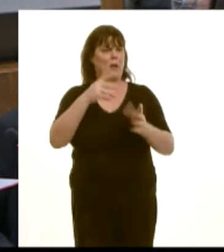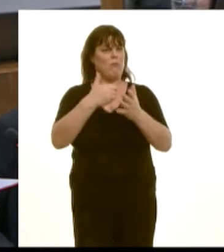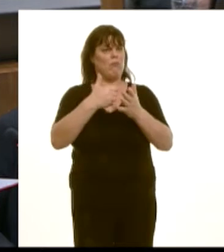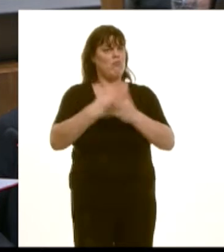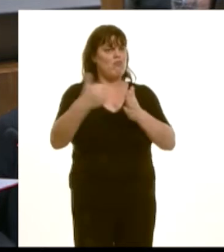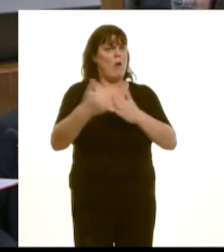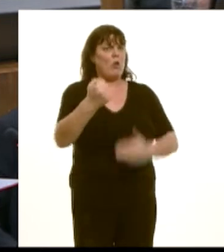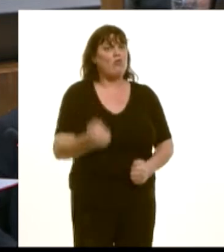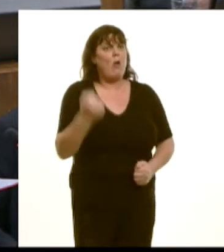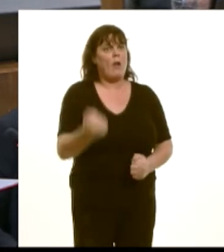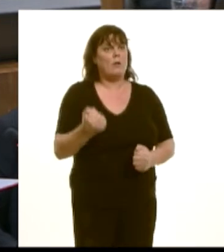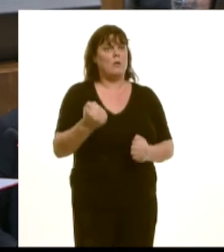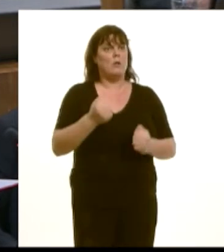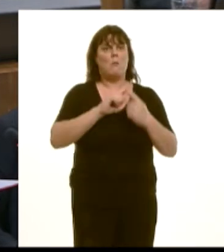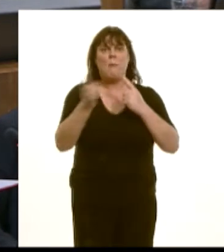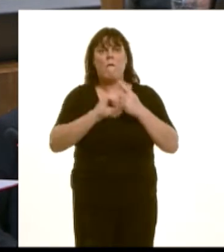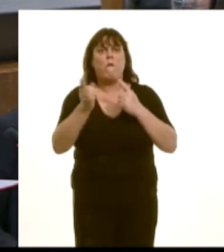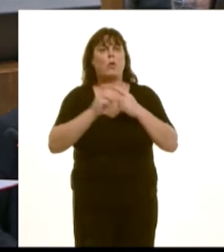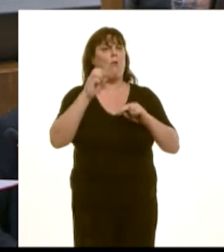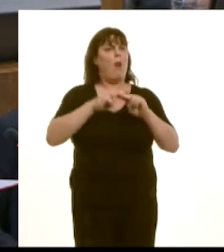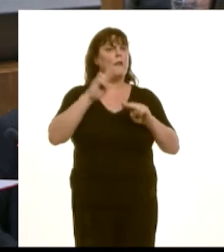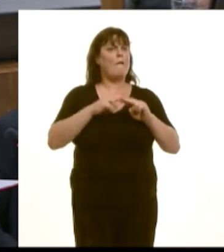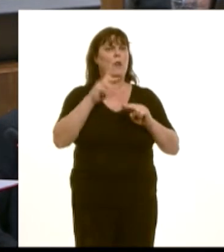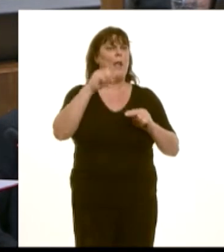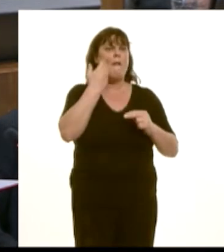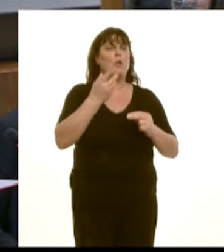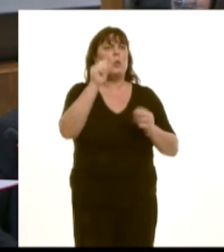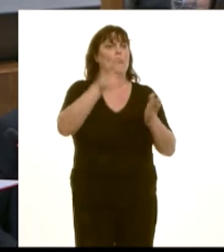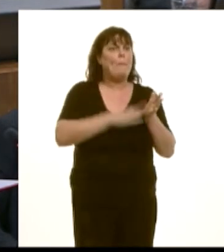minutes, to Cardiff, as well as regular services to Manchester, to London, to communities further